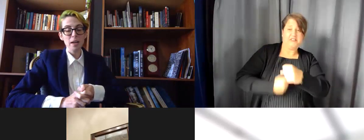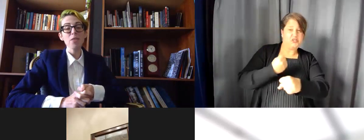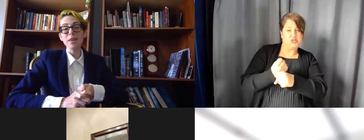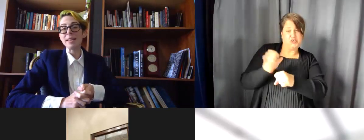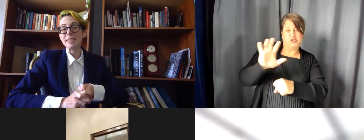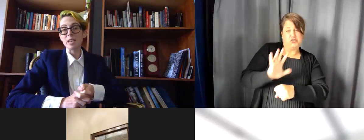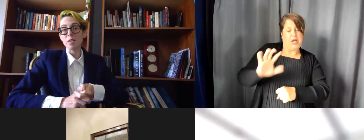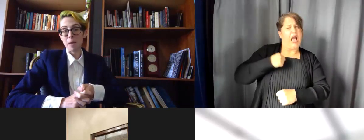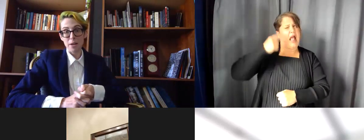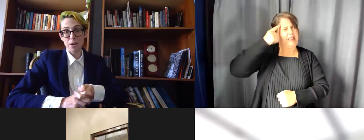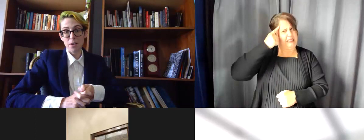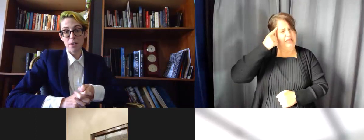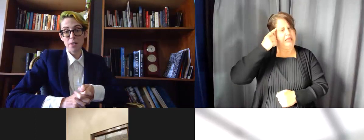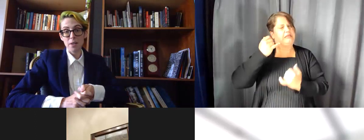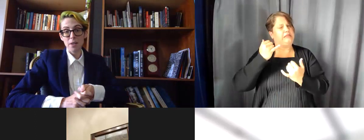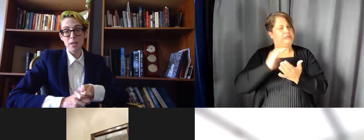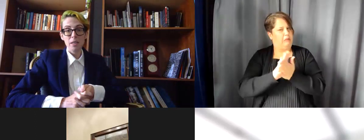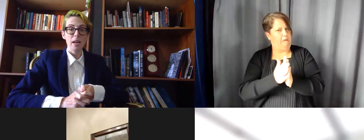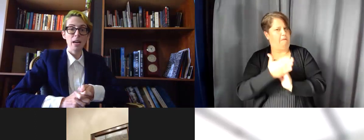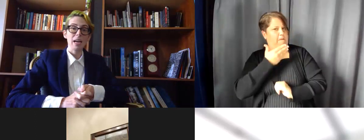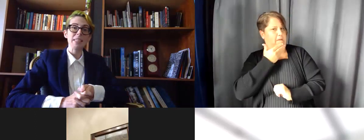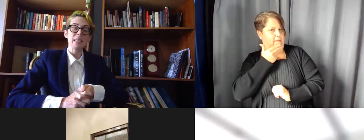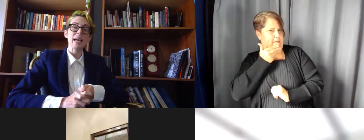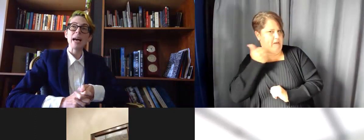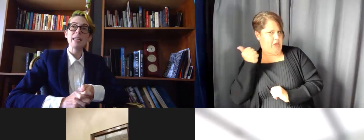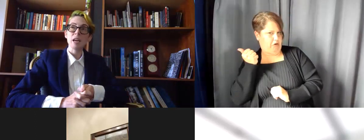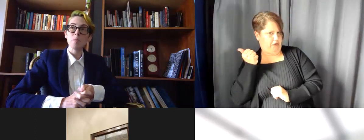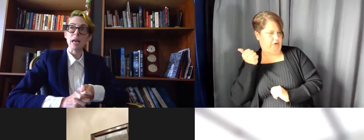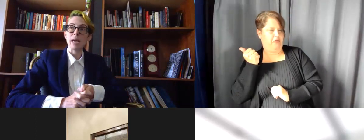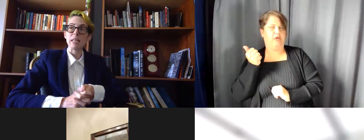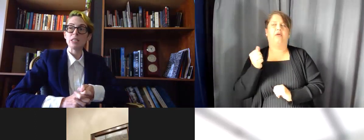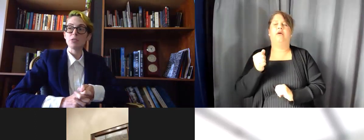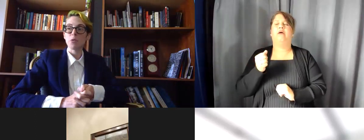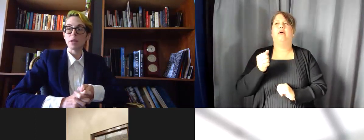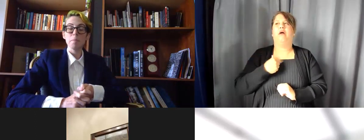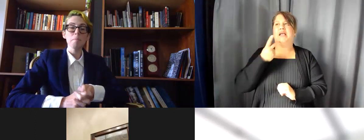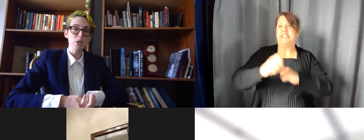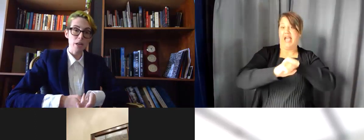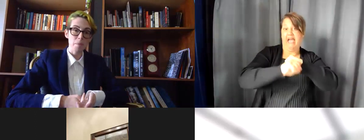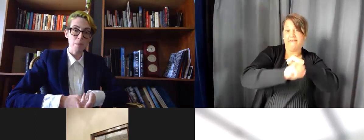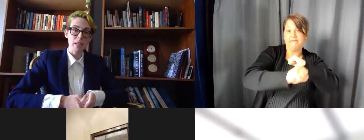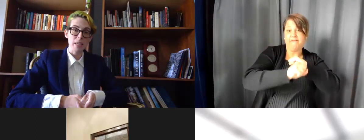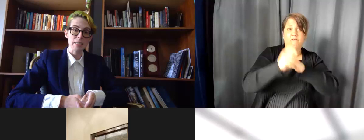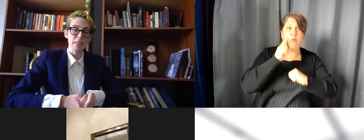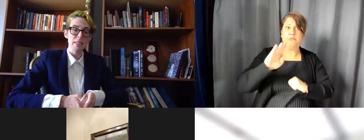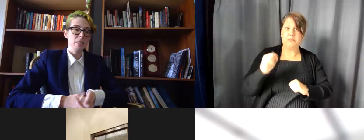Farrah Garland: I think it's getting better. Farrah Garland: I see, like AD campaigns for, like major companies